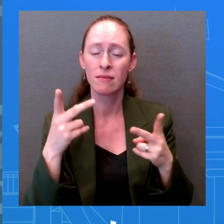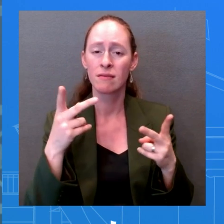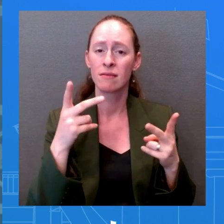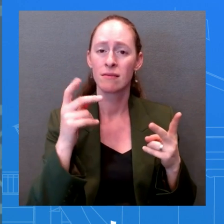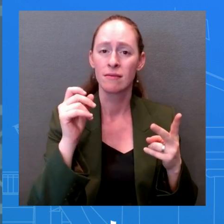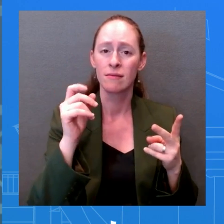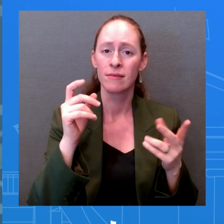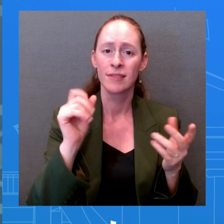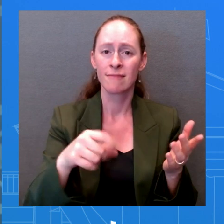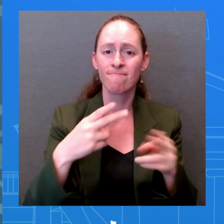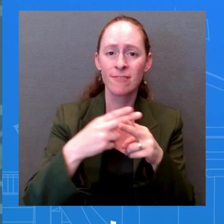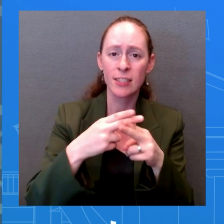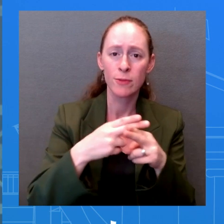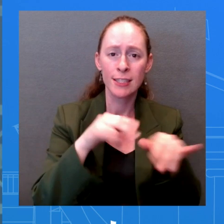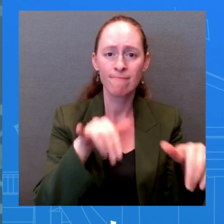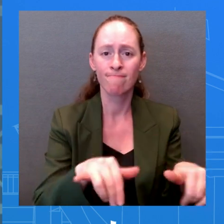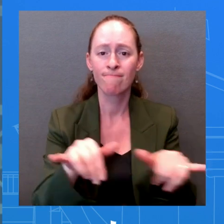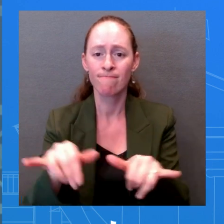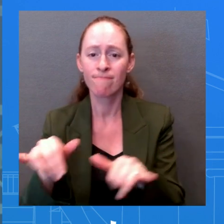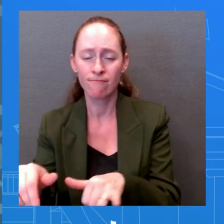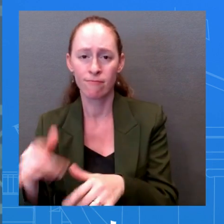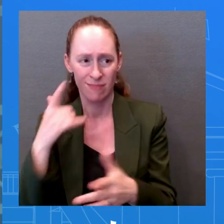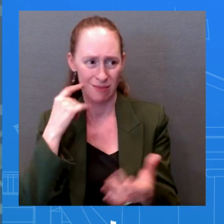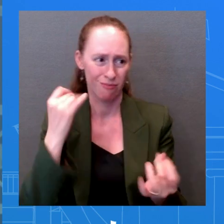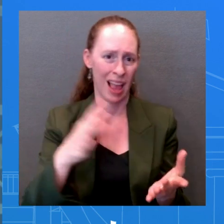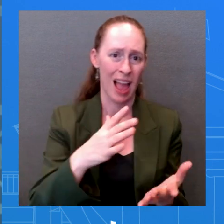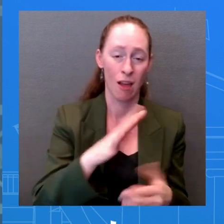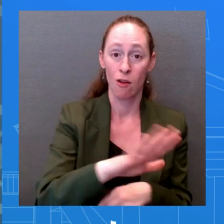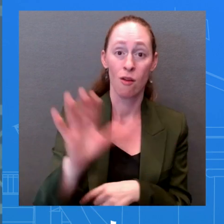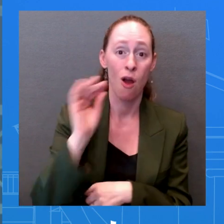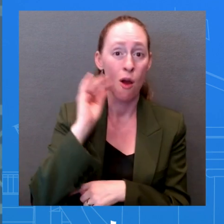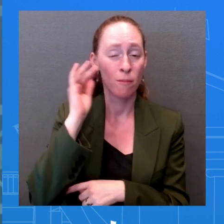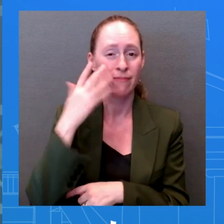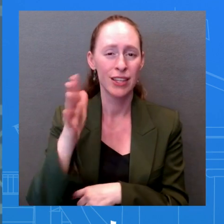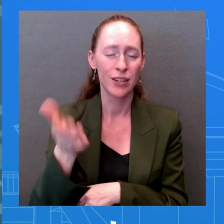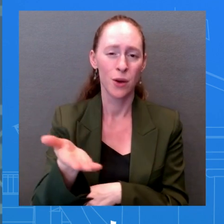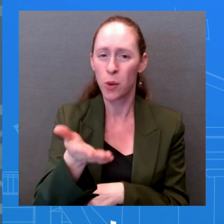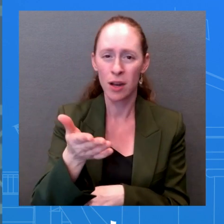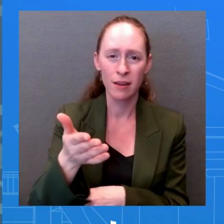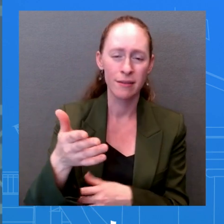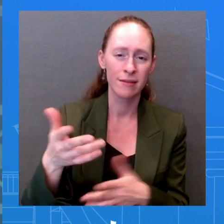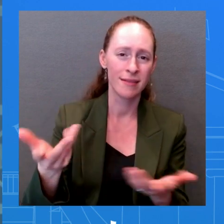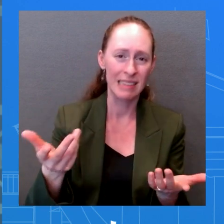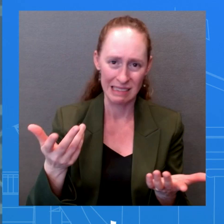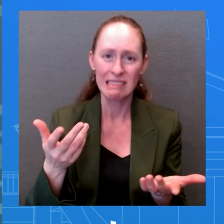continuing humanitarian response efforts in Pakistan and has deployed technical experts from CDC